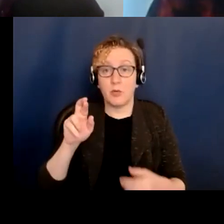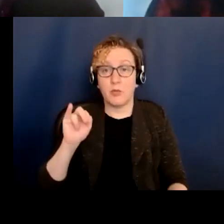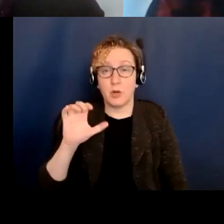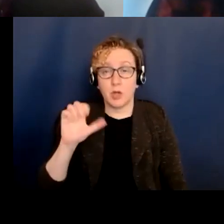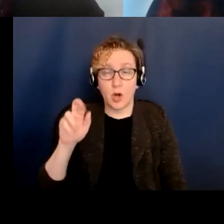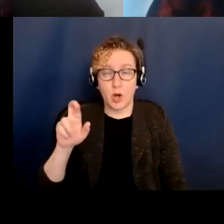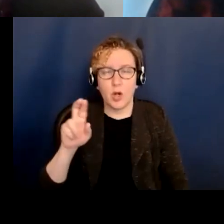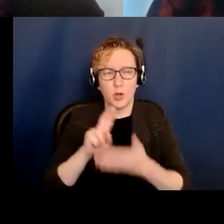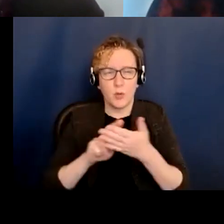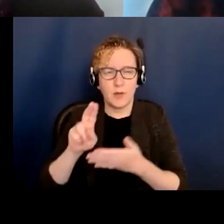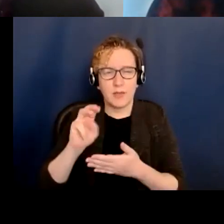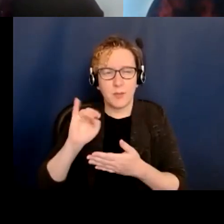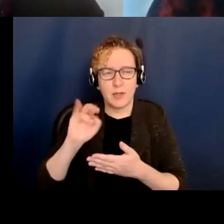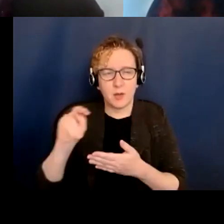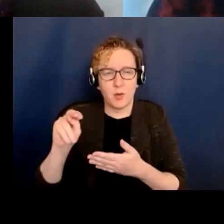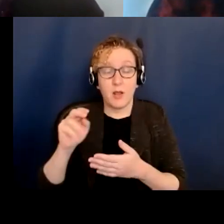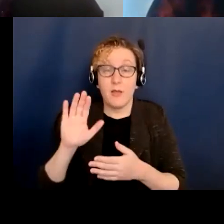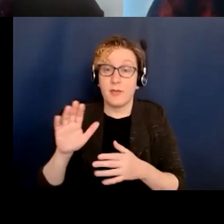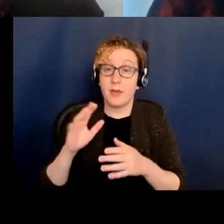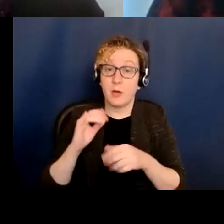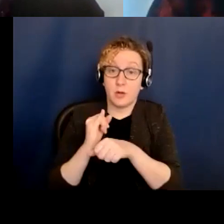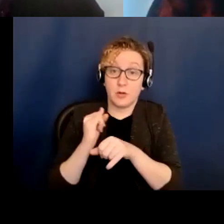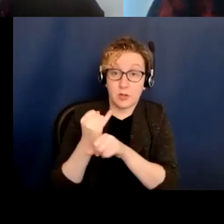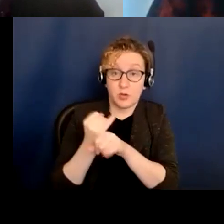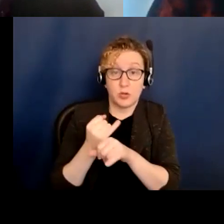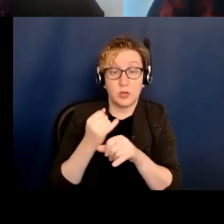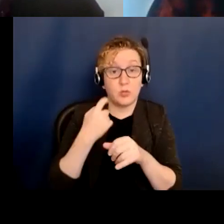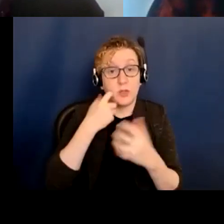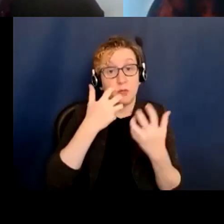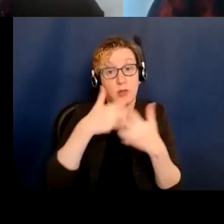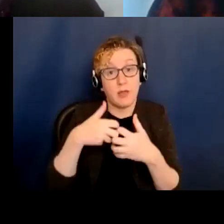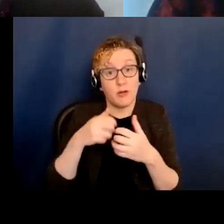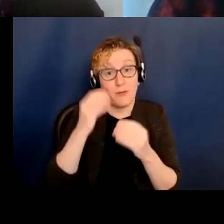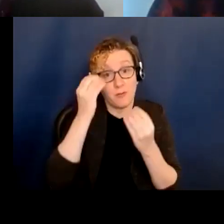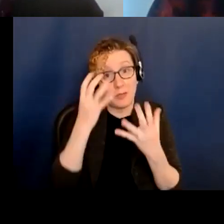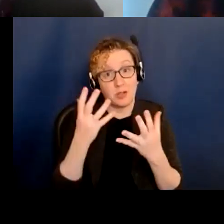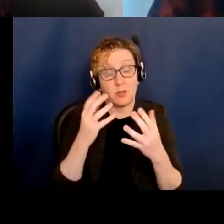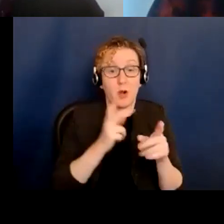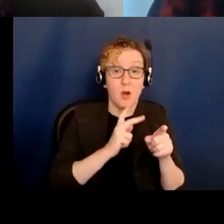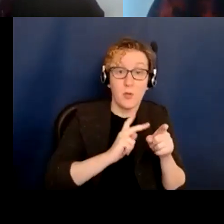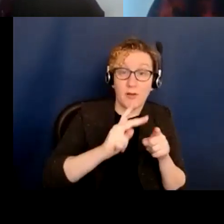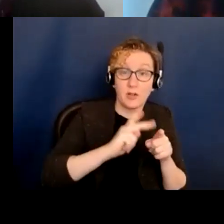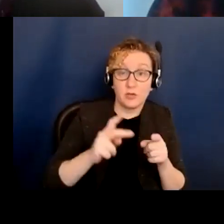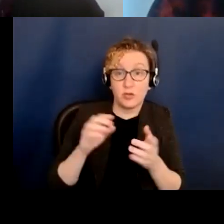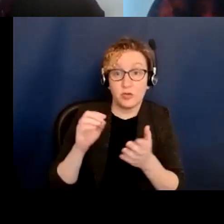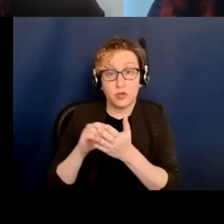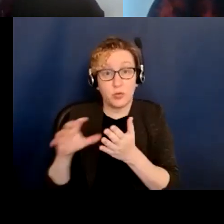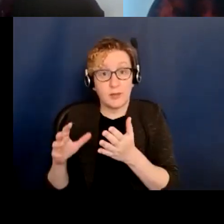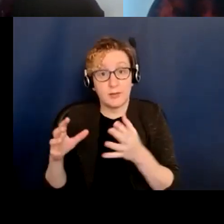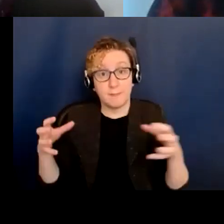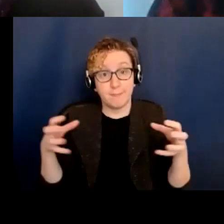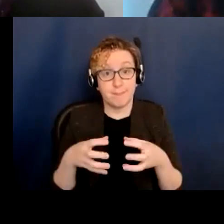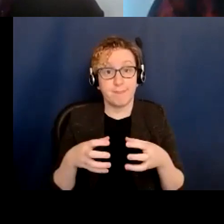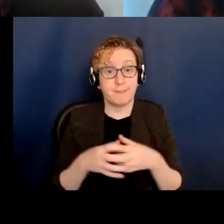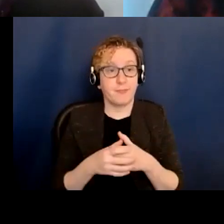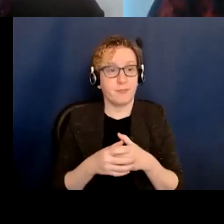and they put together information from both professionals and for students on not only